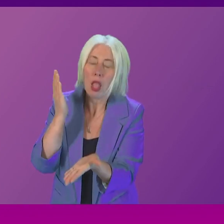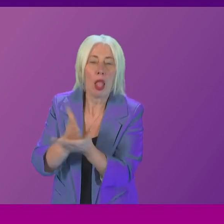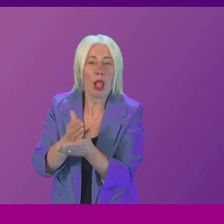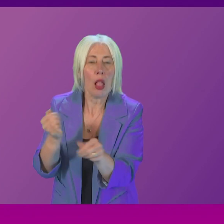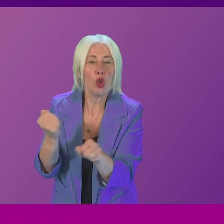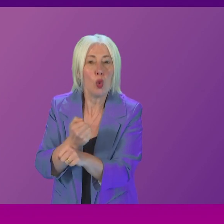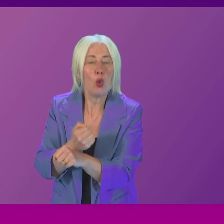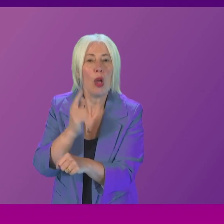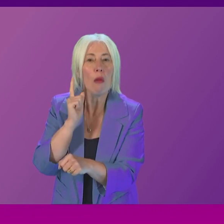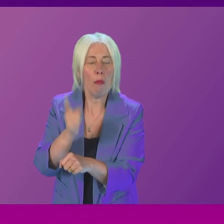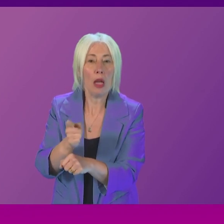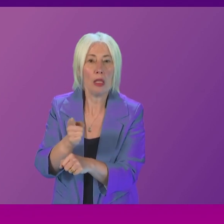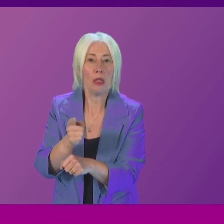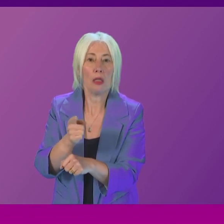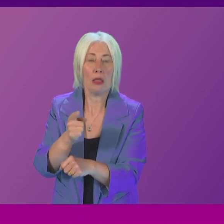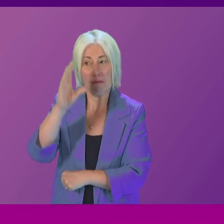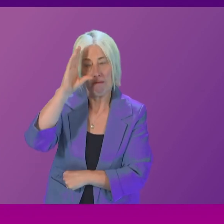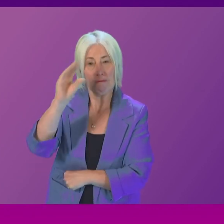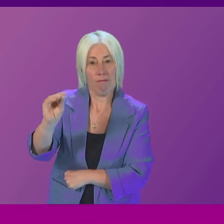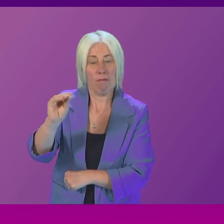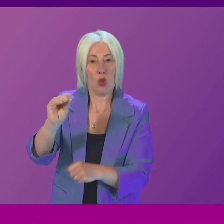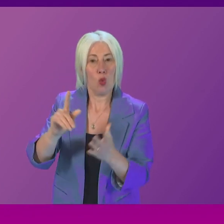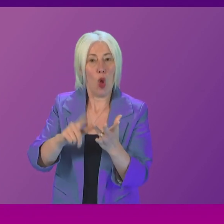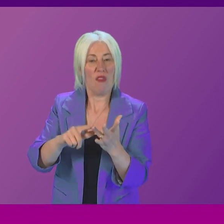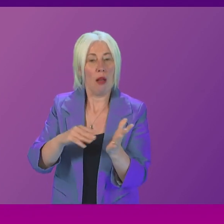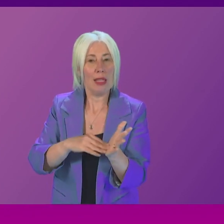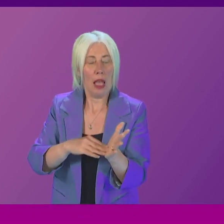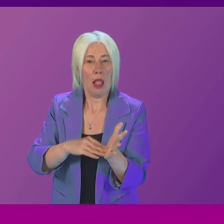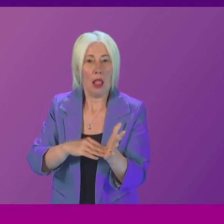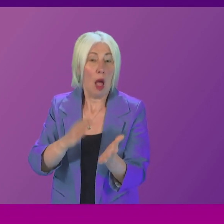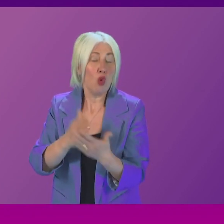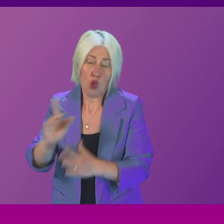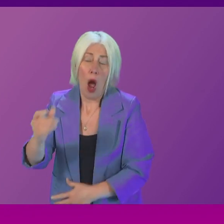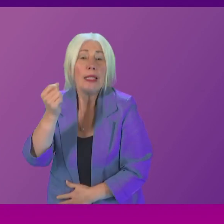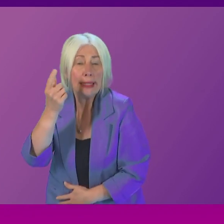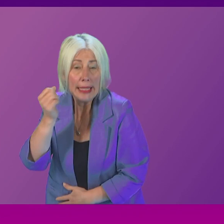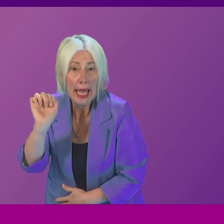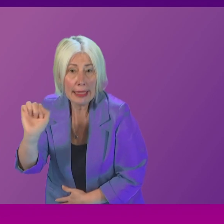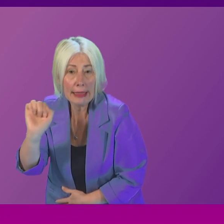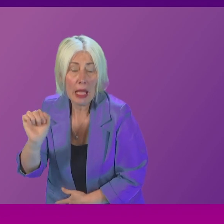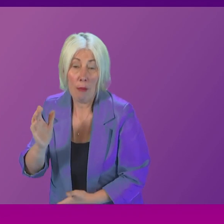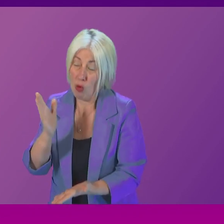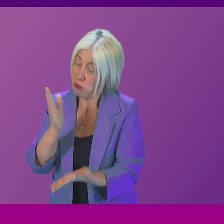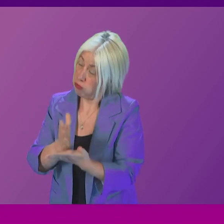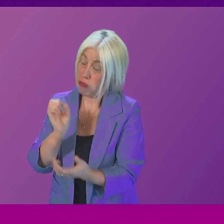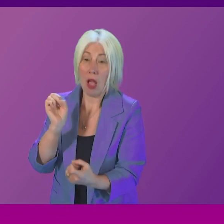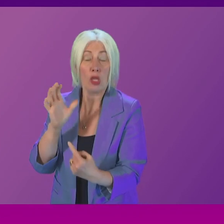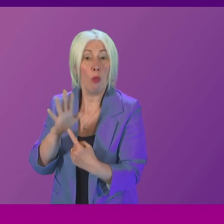I am sure that Oliver Mundell understands that it is really important that we do not